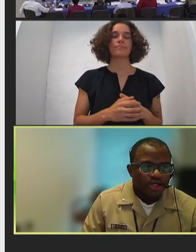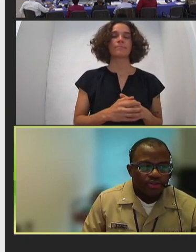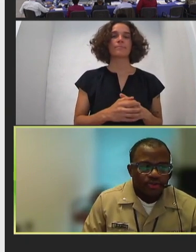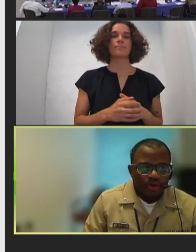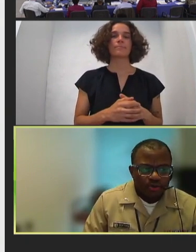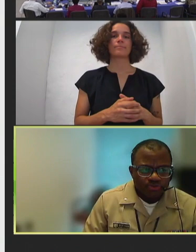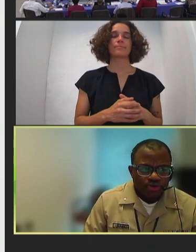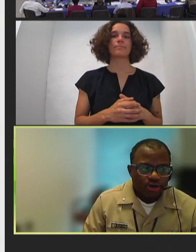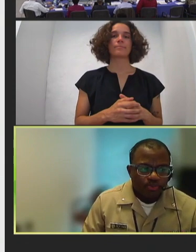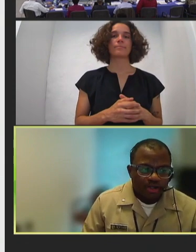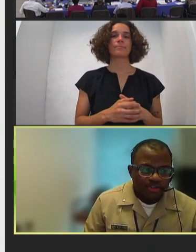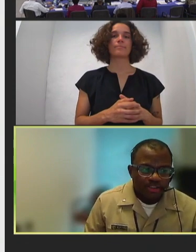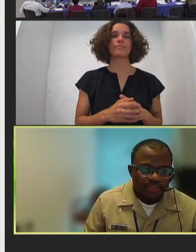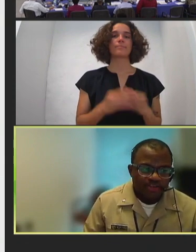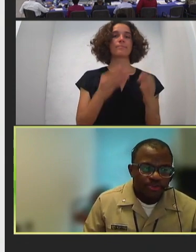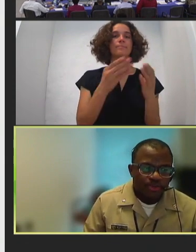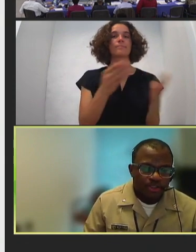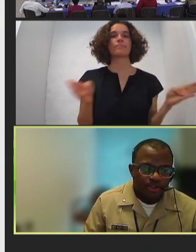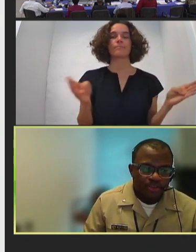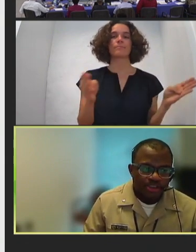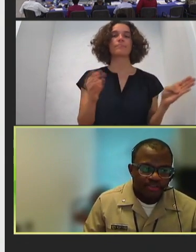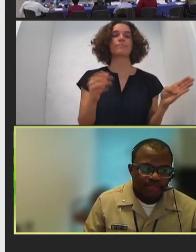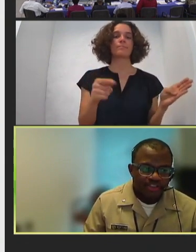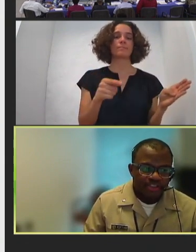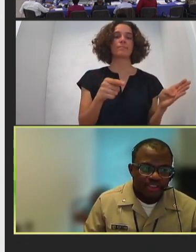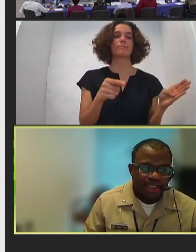Though the overall prevalence of M. tuberculosis infection,